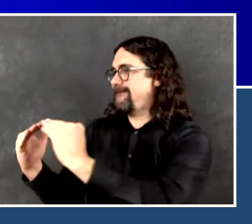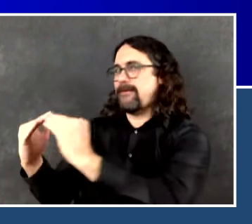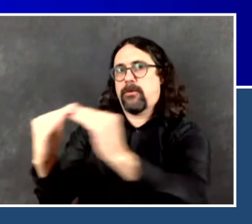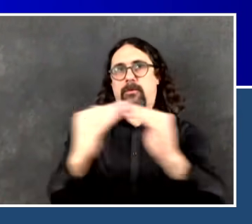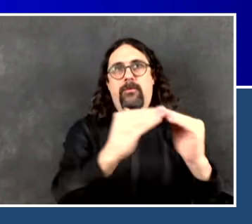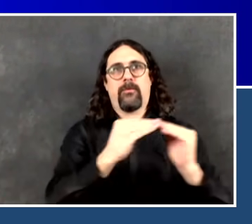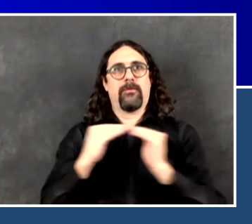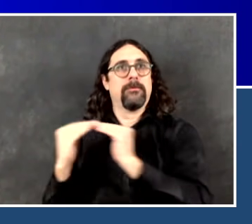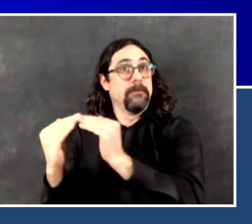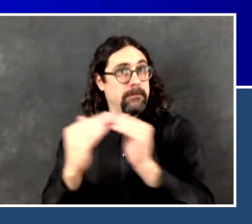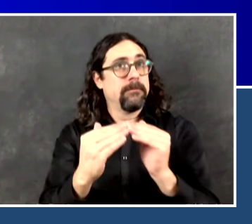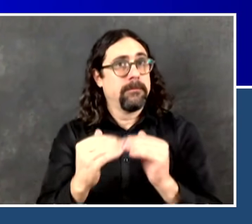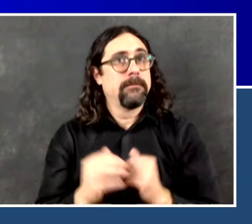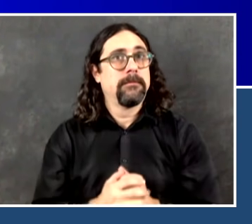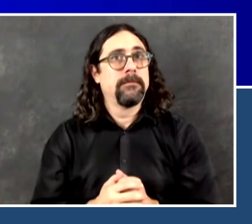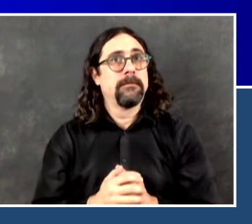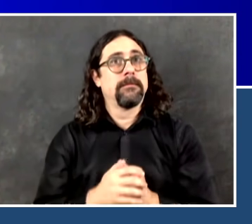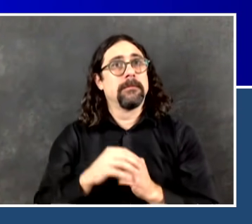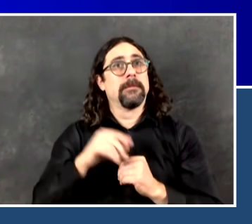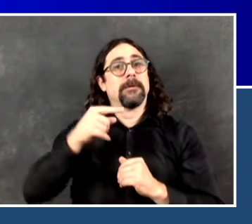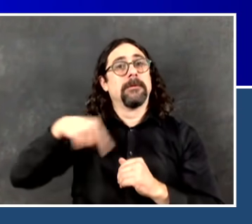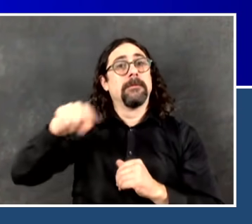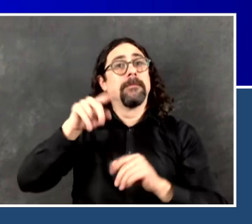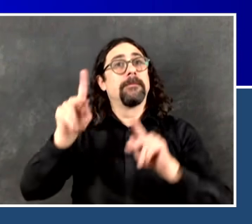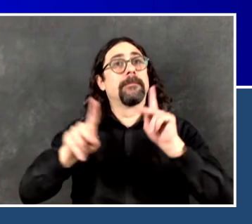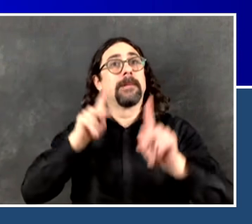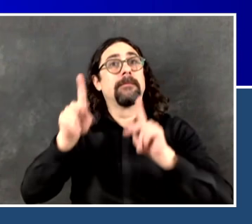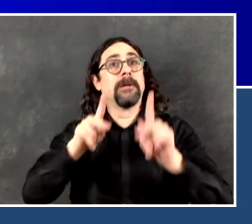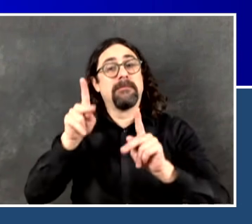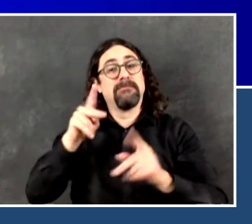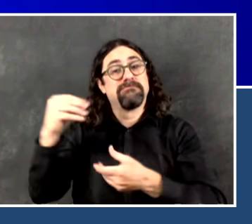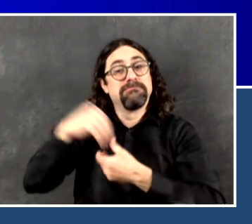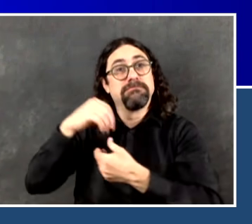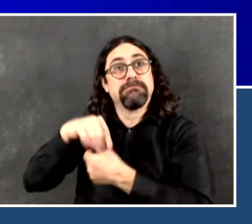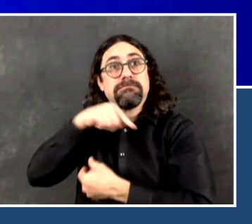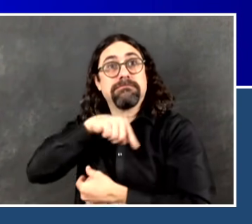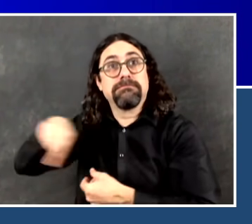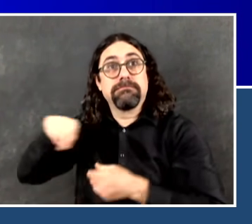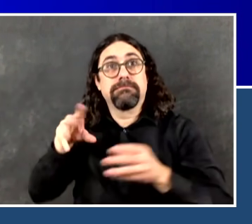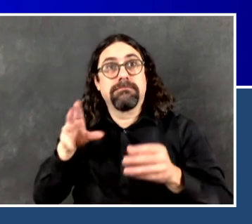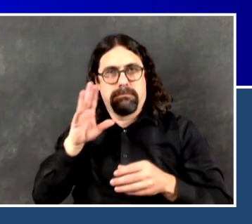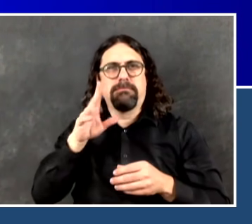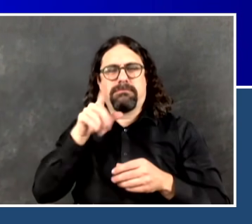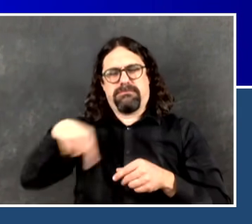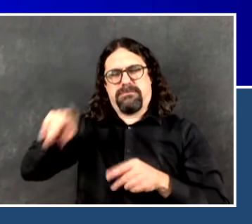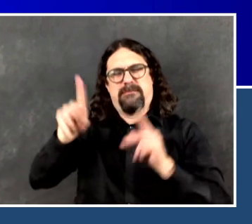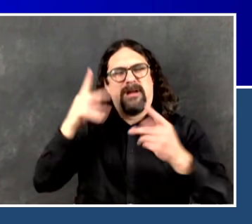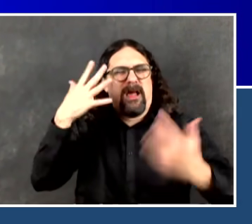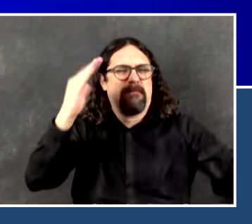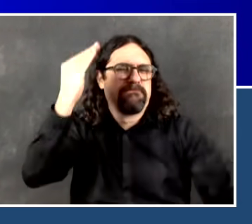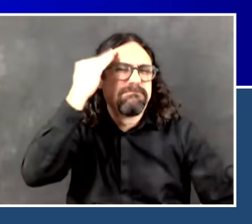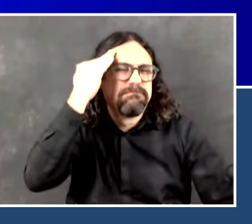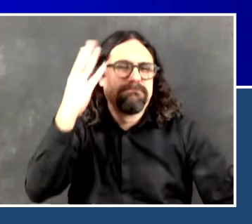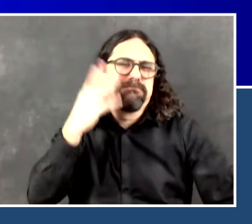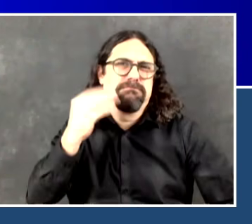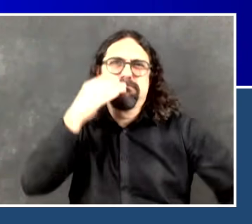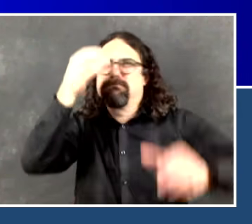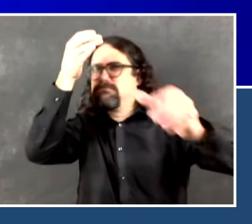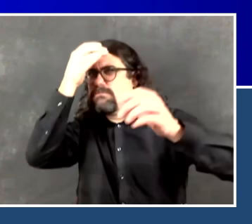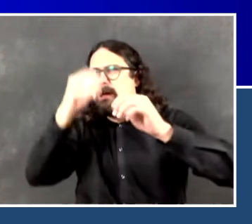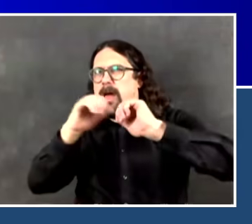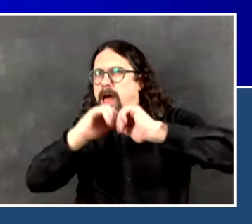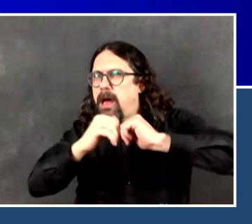PERPESCIVTES AND